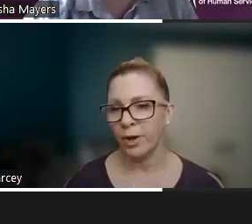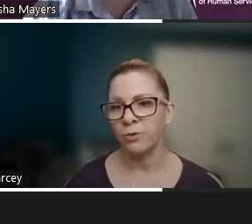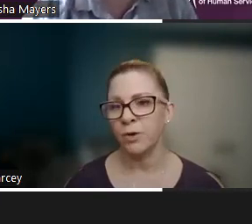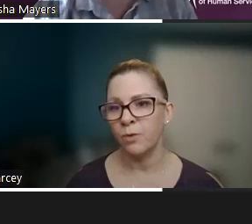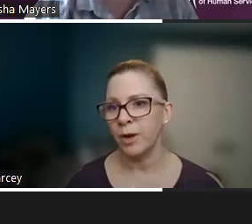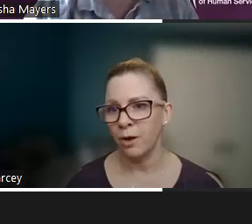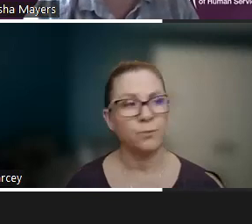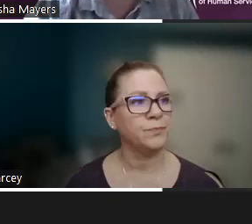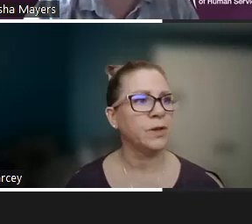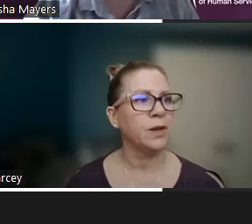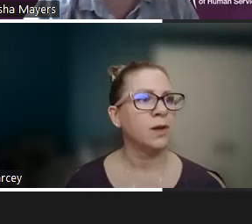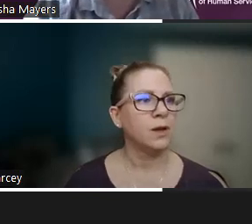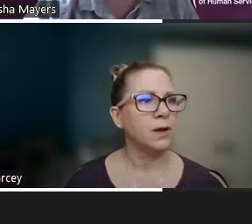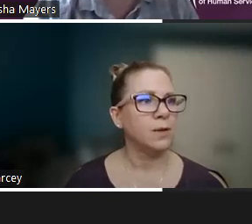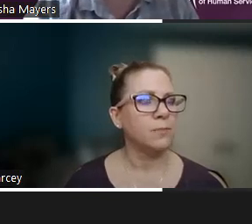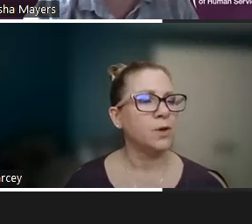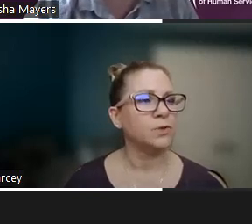BETTER THAN WHAT WE KNOW.